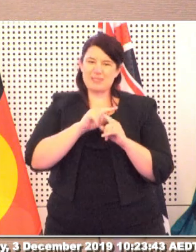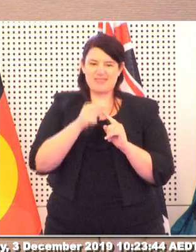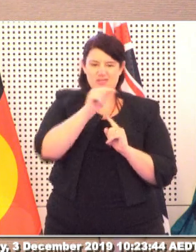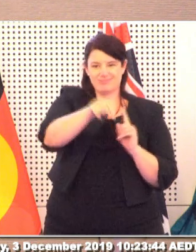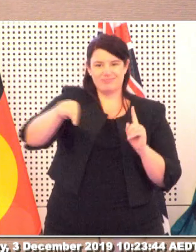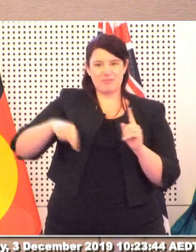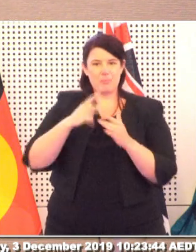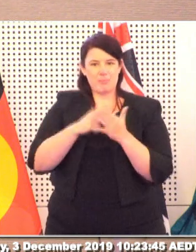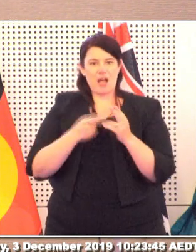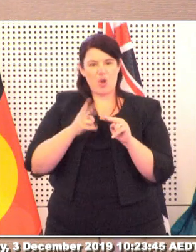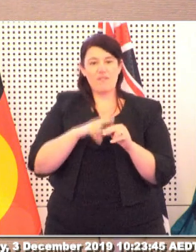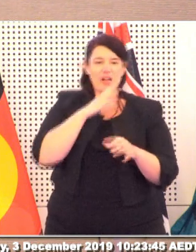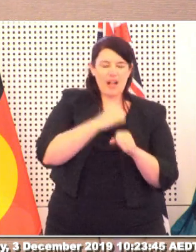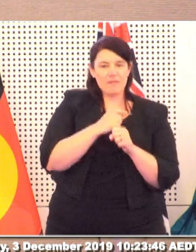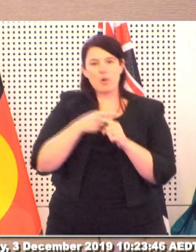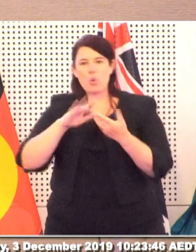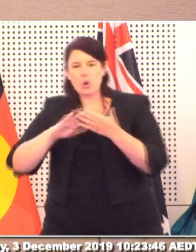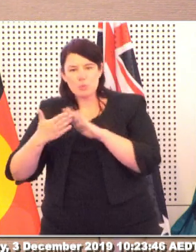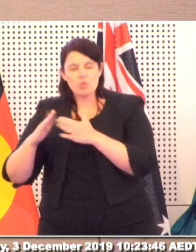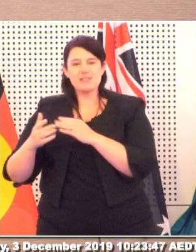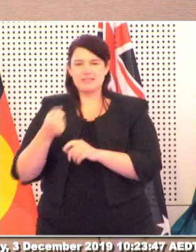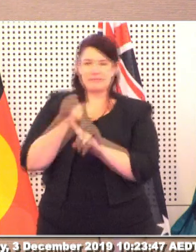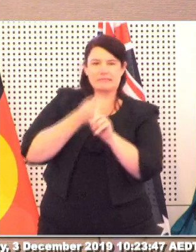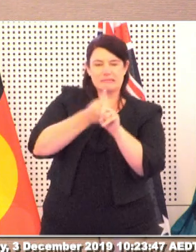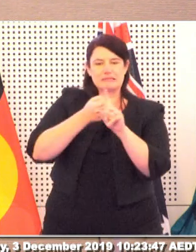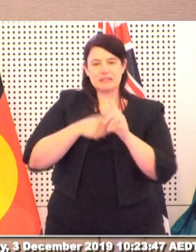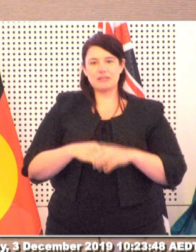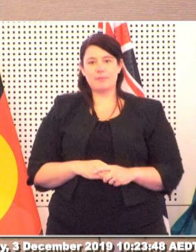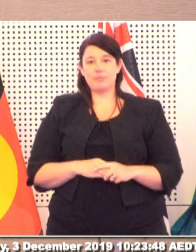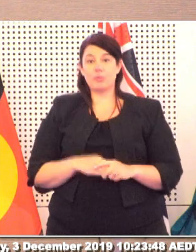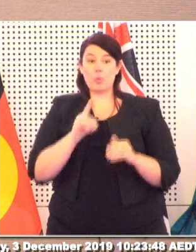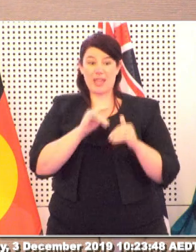But another question was where institutions were closed or redeveloped, the question was